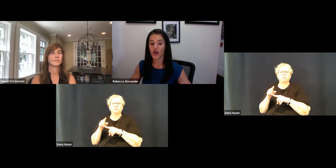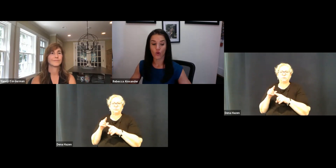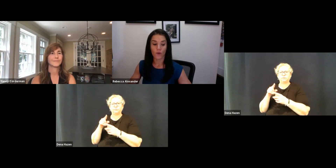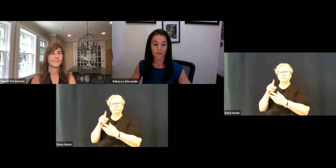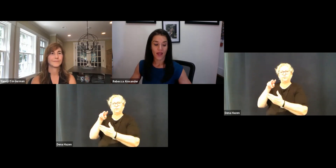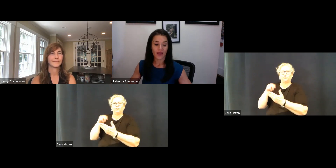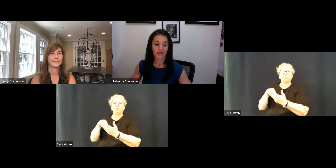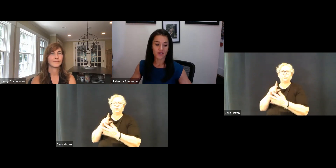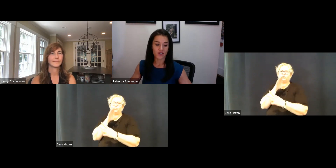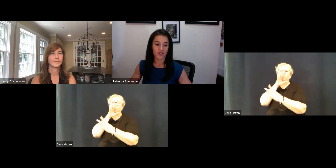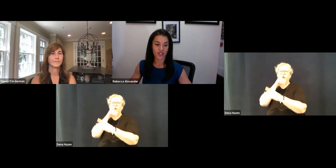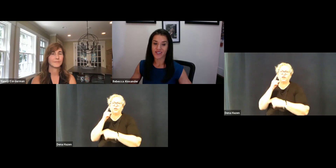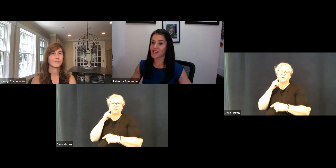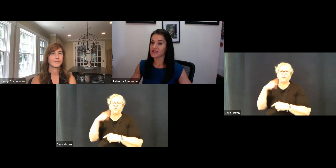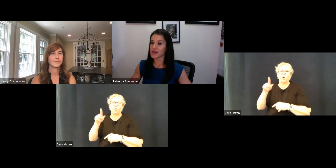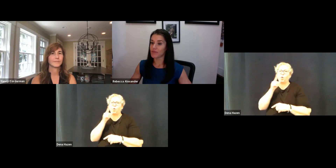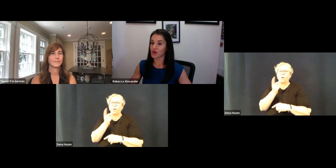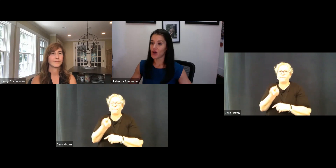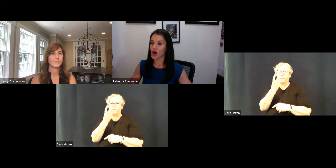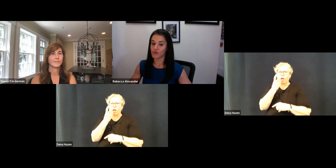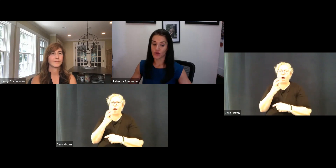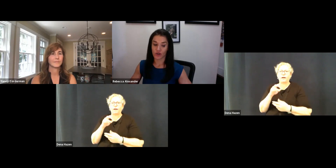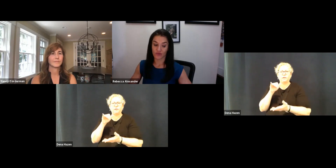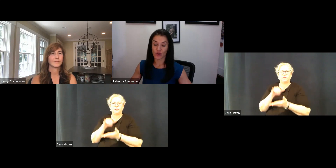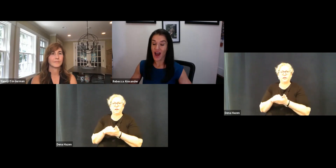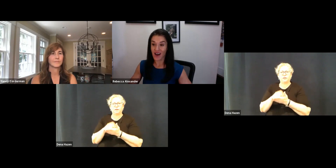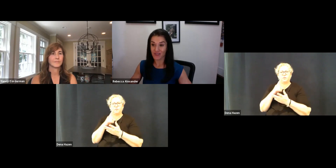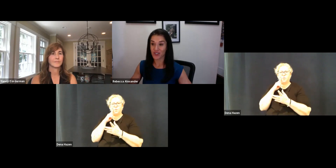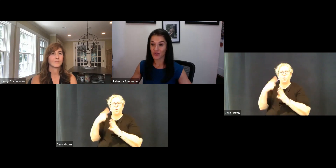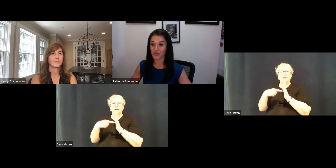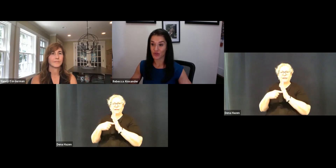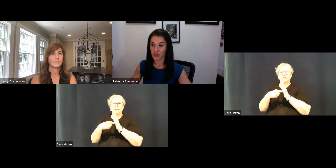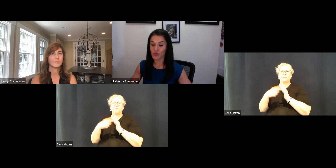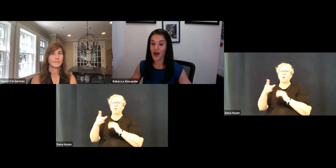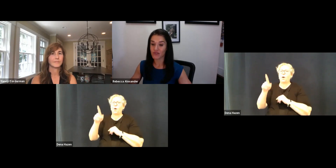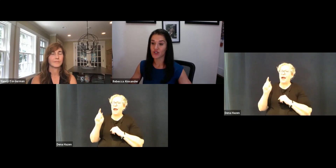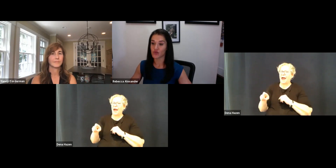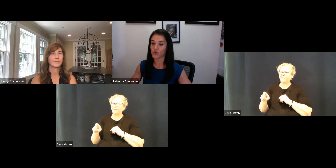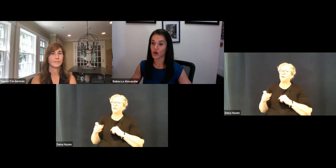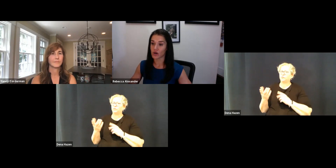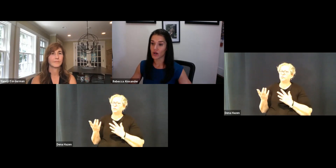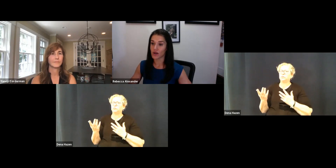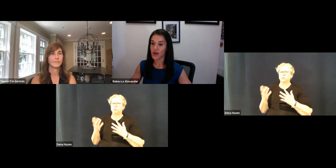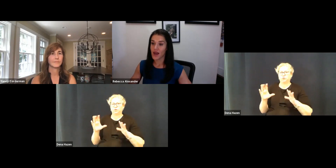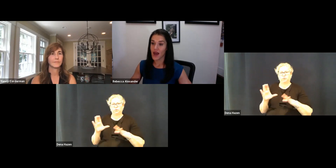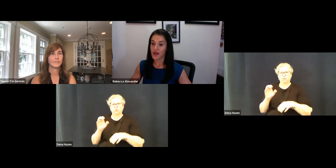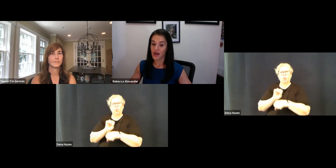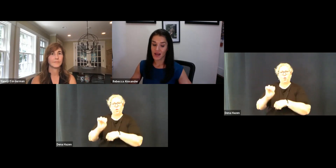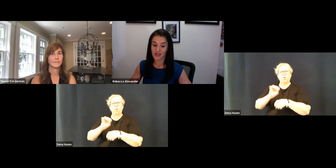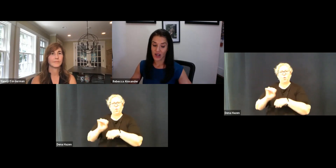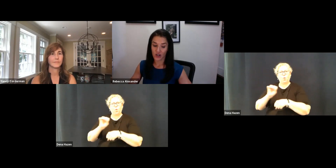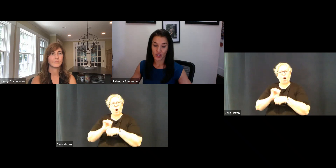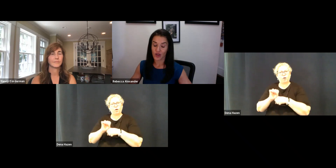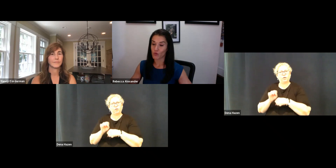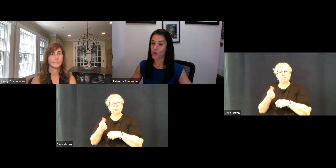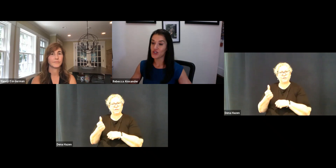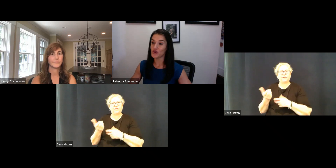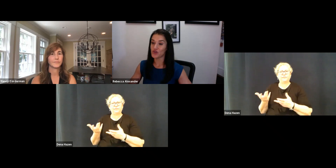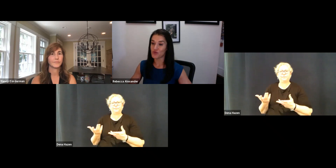So this is just an example of, you have to-- you do have to do the work. And I can tell you that when you do